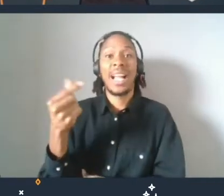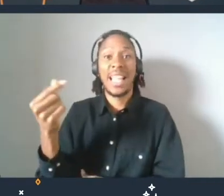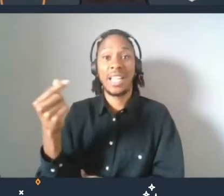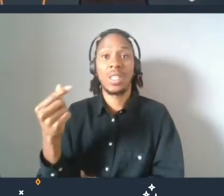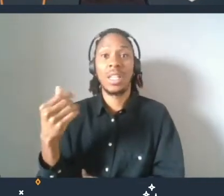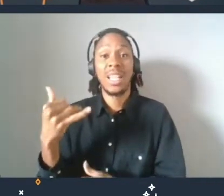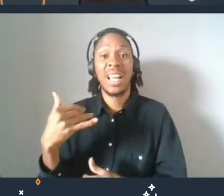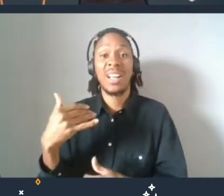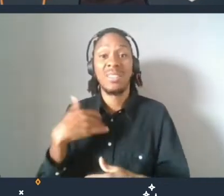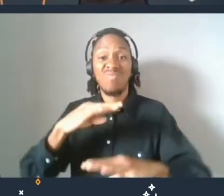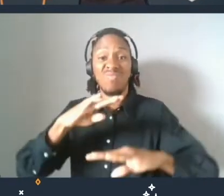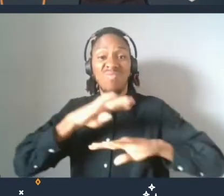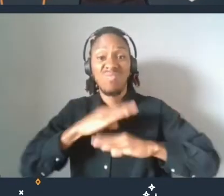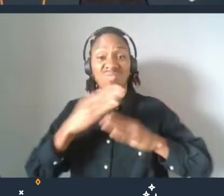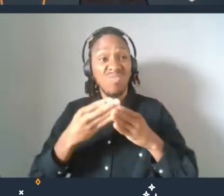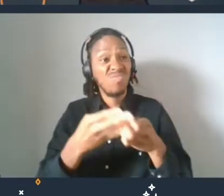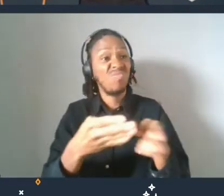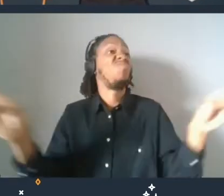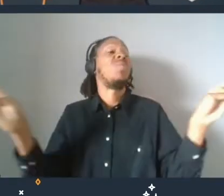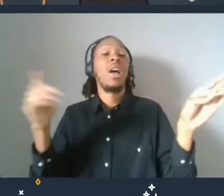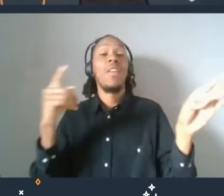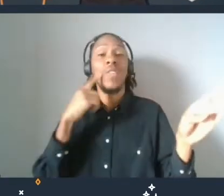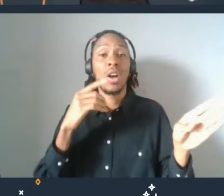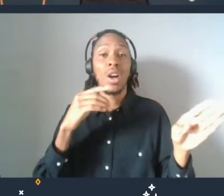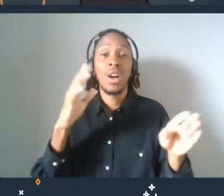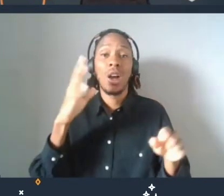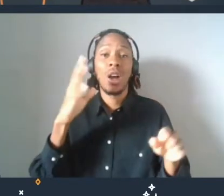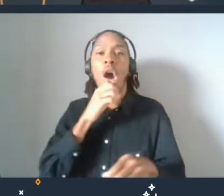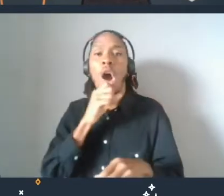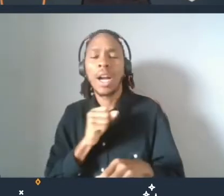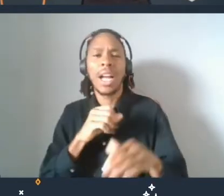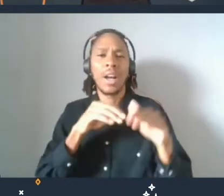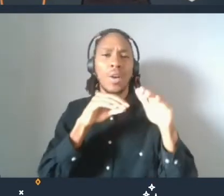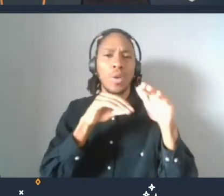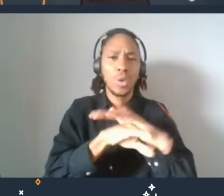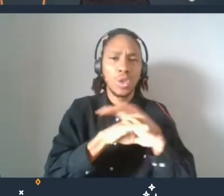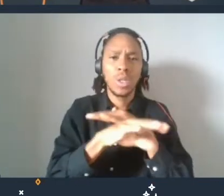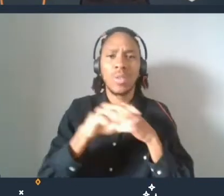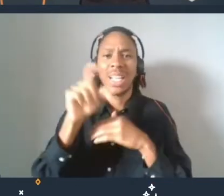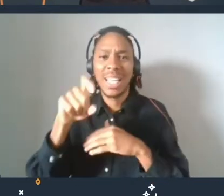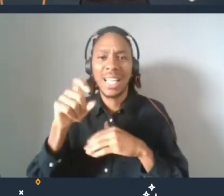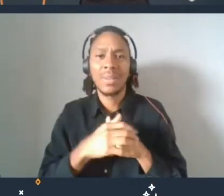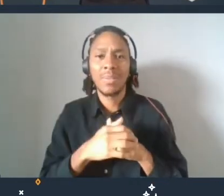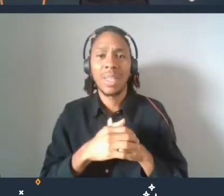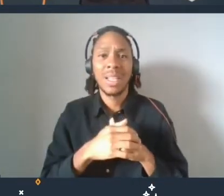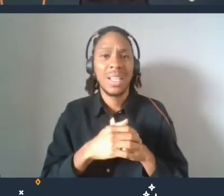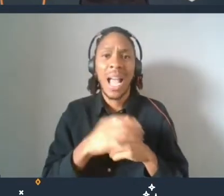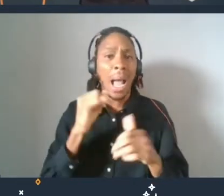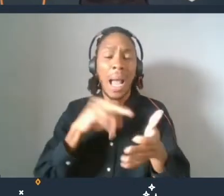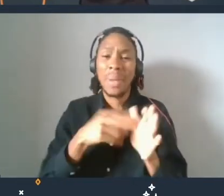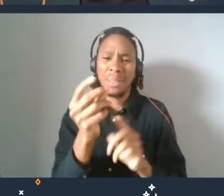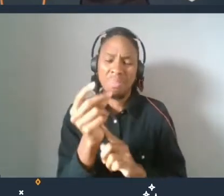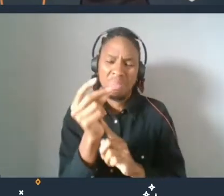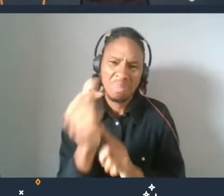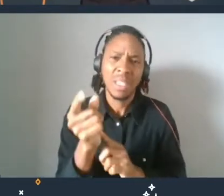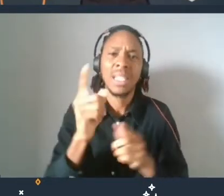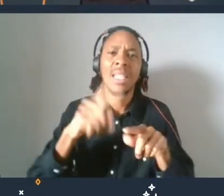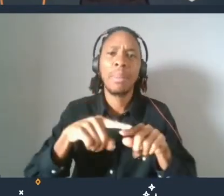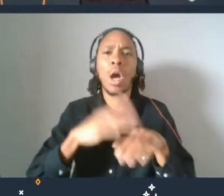of archive storage needs, enabling retrieval times that range from milliseconds to hours depending on the performance requirements, and using Glacier,